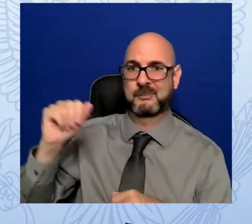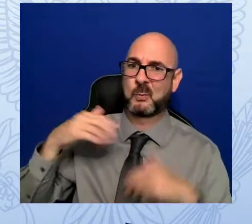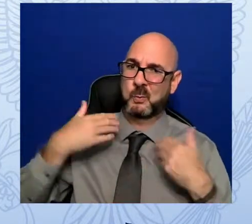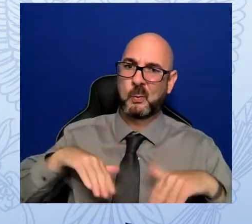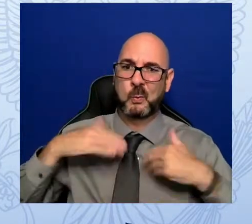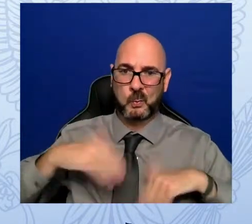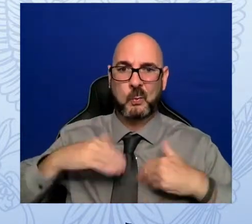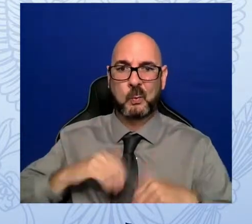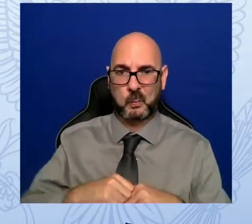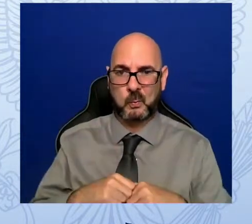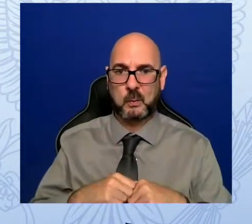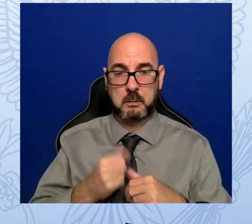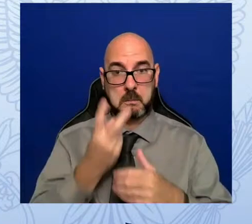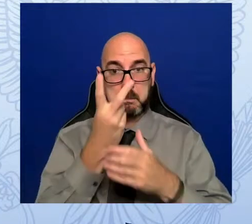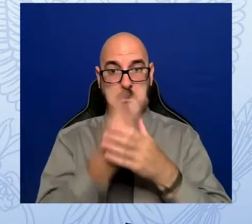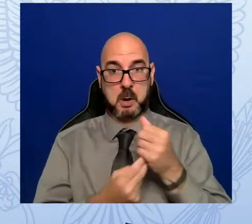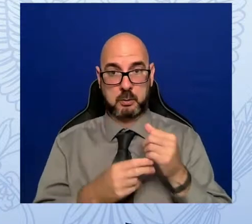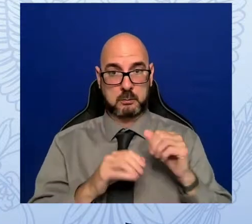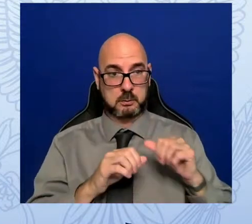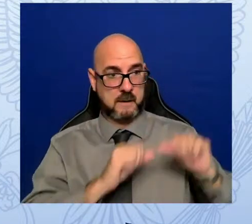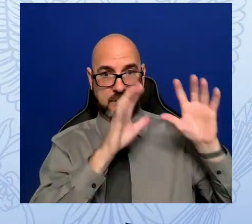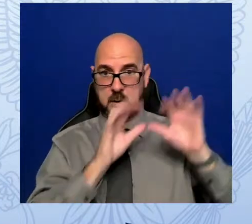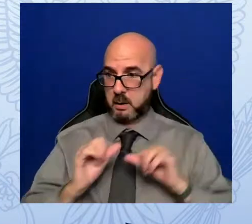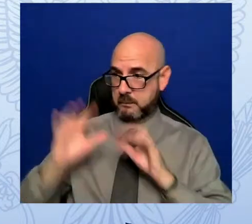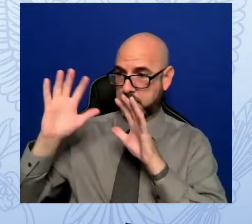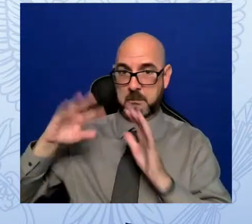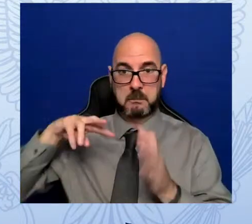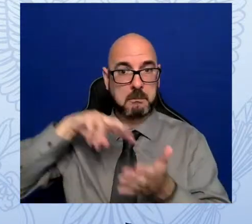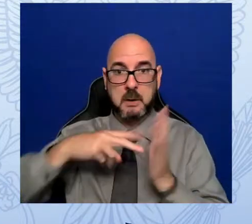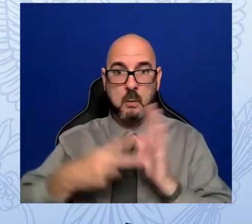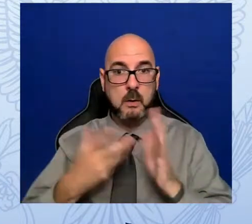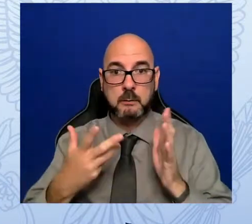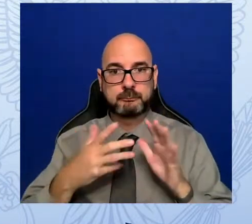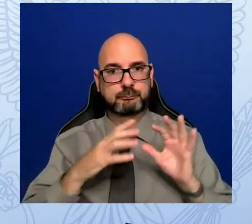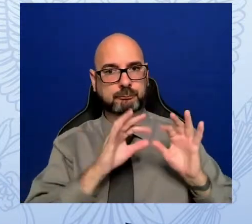Together you serve, and together you strengthen this awesome country.